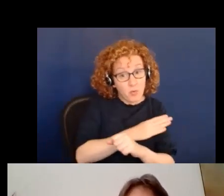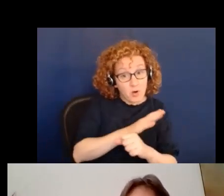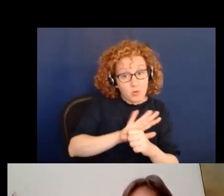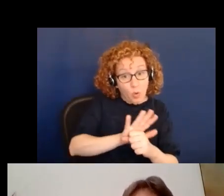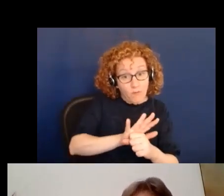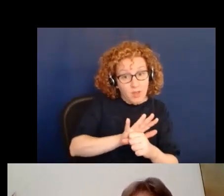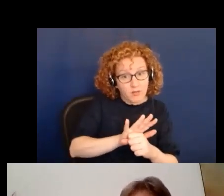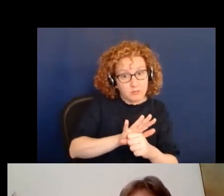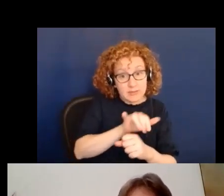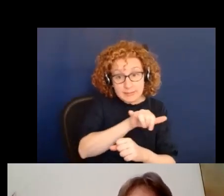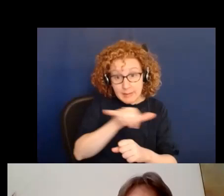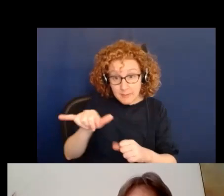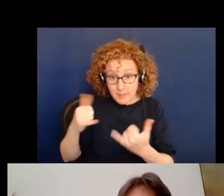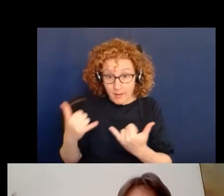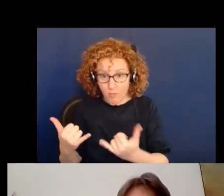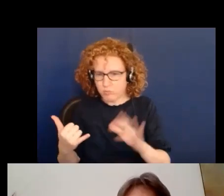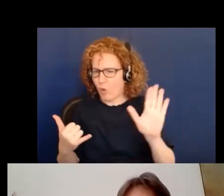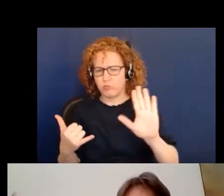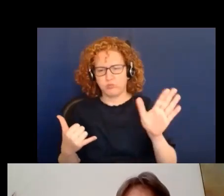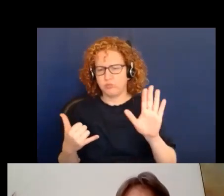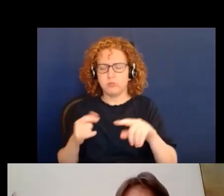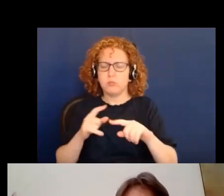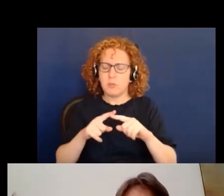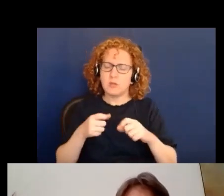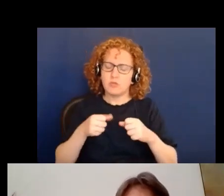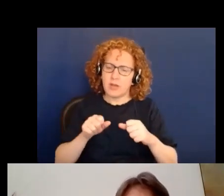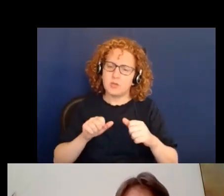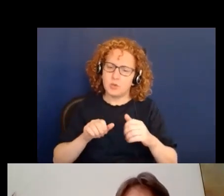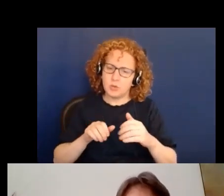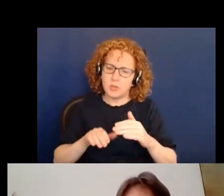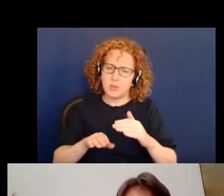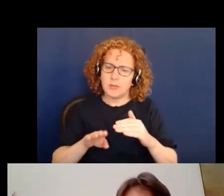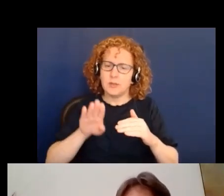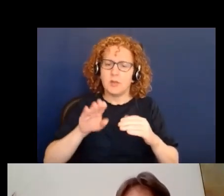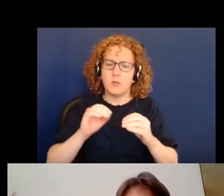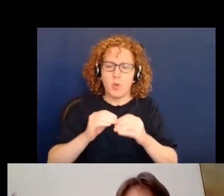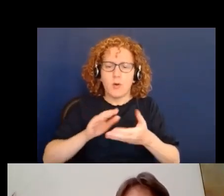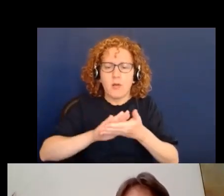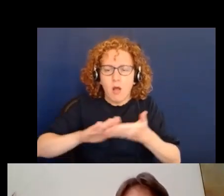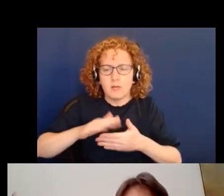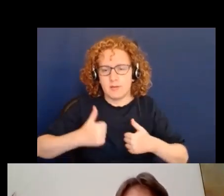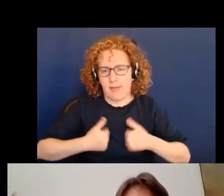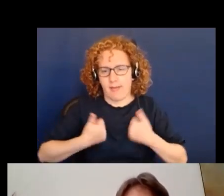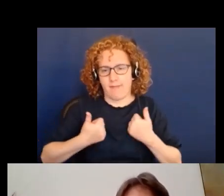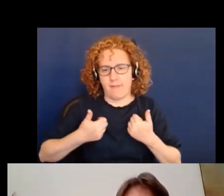trying to get there and and I think that what we focused on is what we can do and how we can do